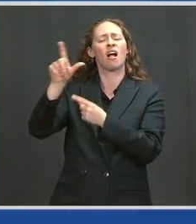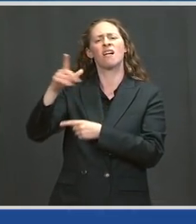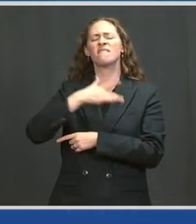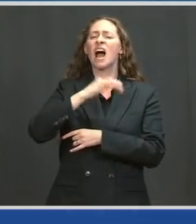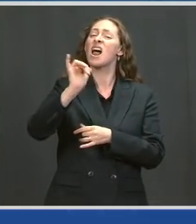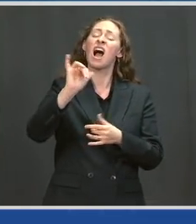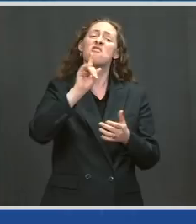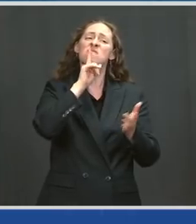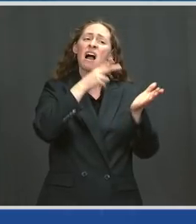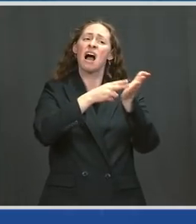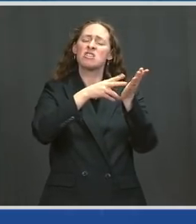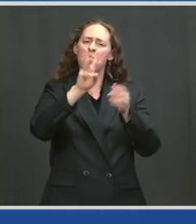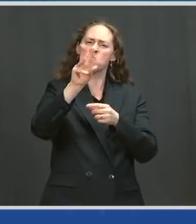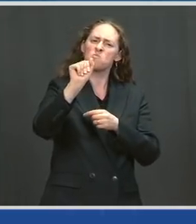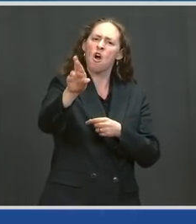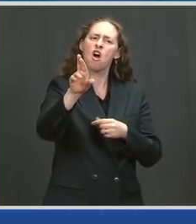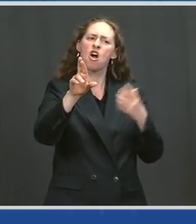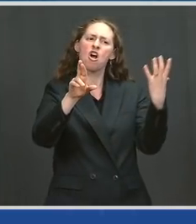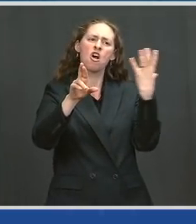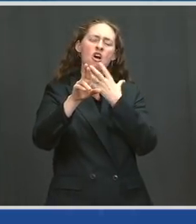she still sees Black bodies around.